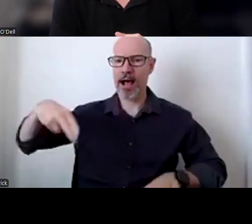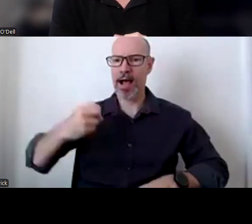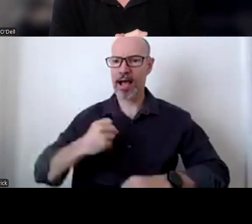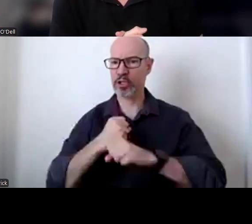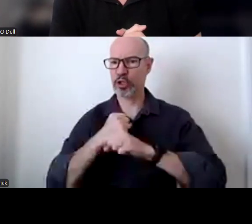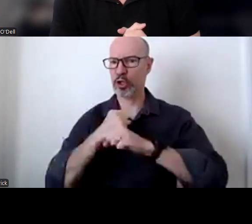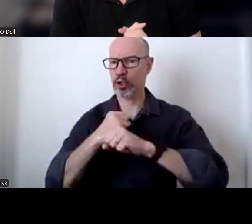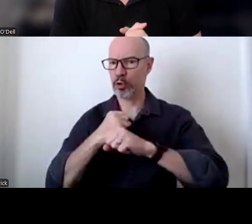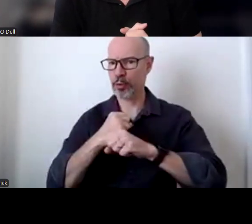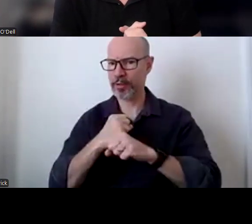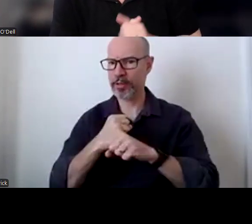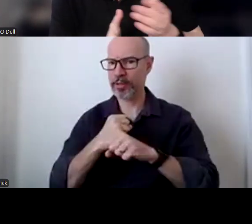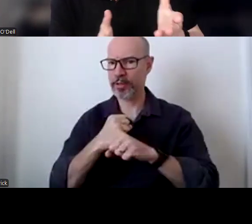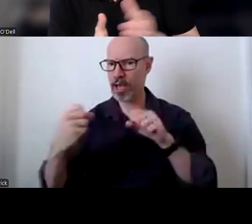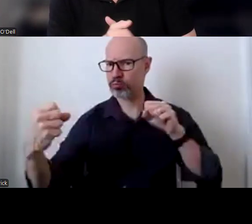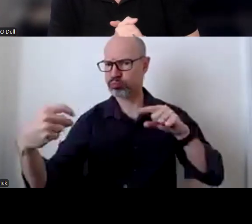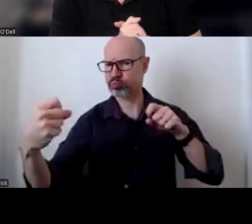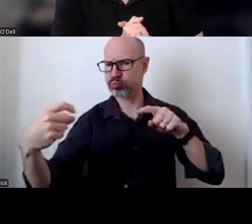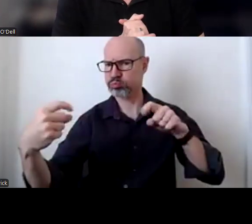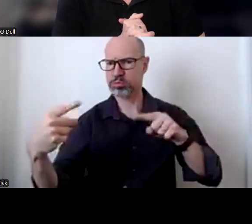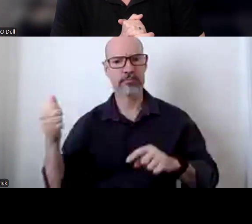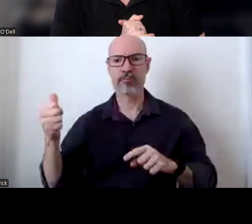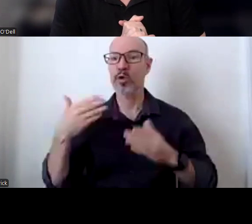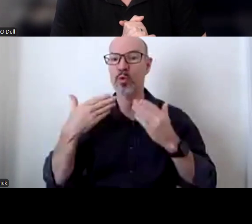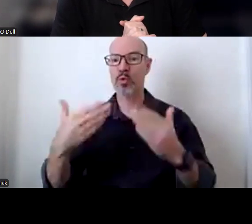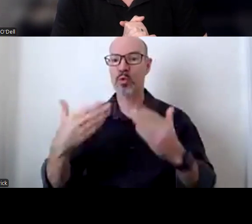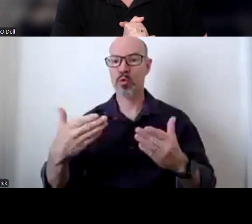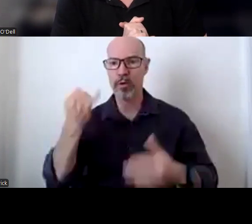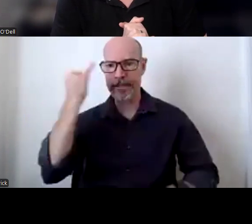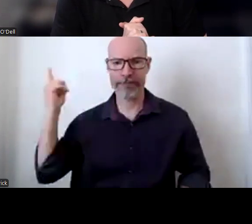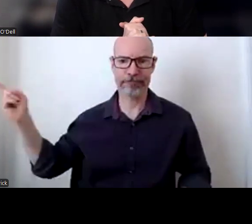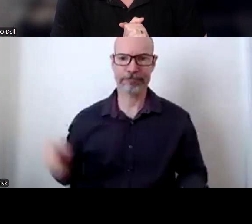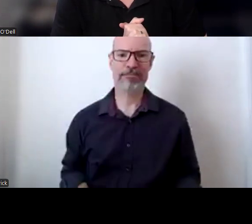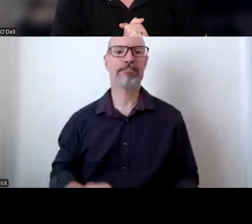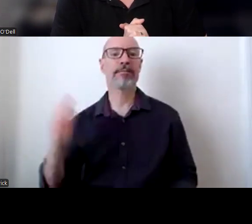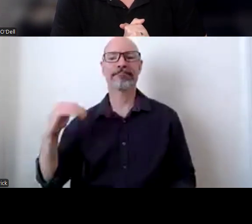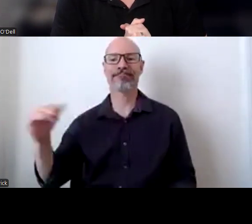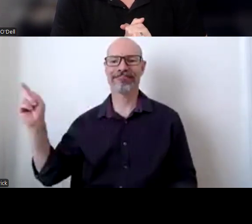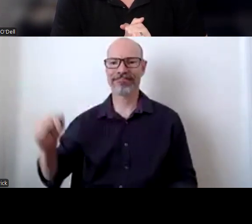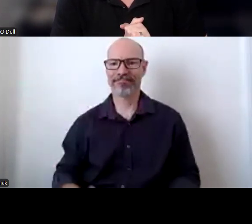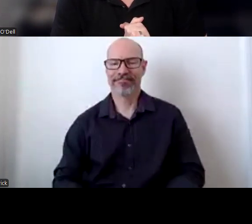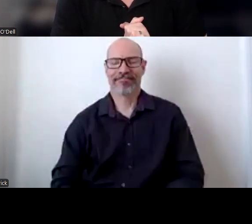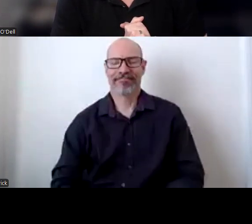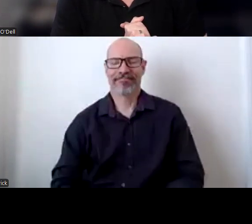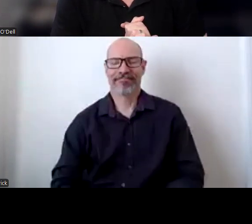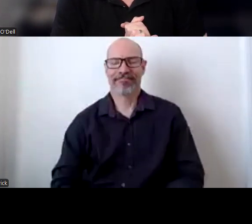possibility of someone listening in, an infrared listening system Next slide please